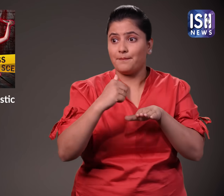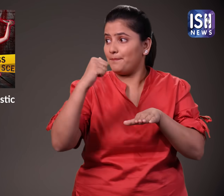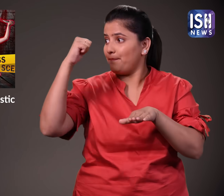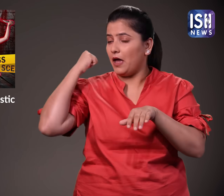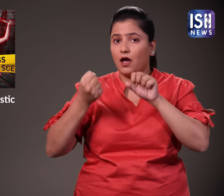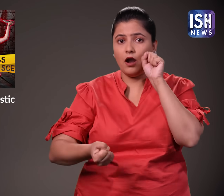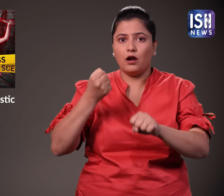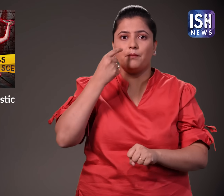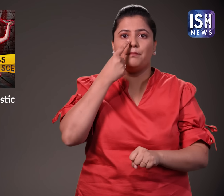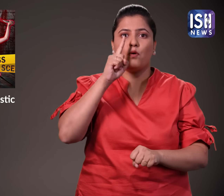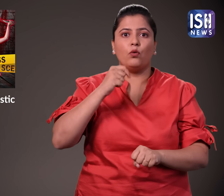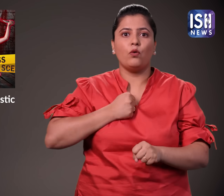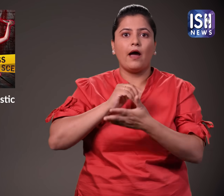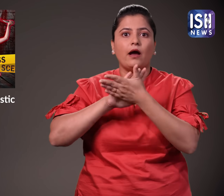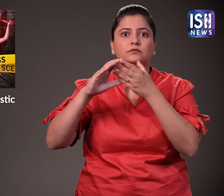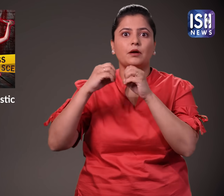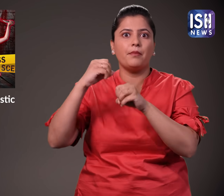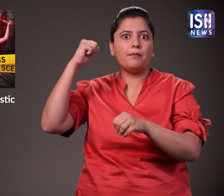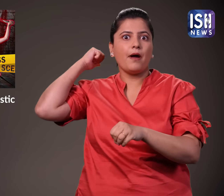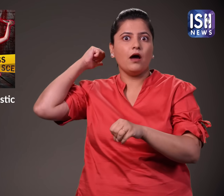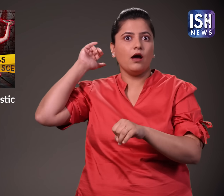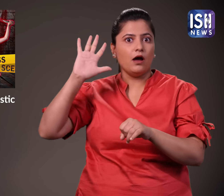Her mother followed them in an auto-rickshaw.